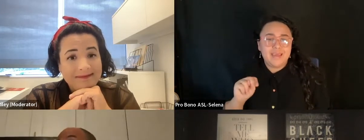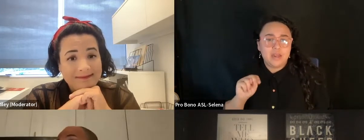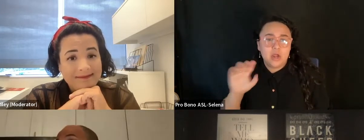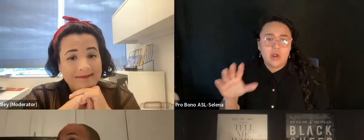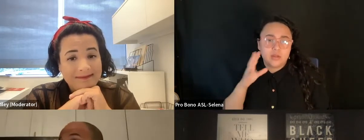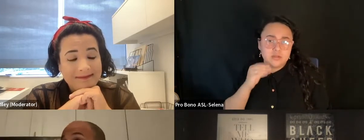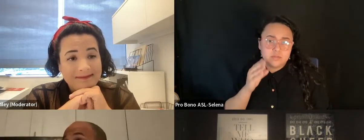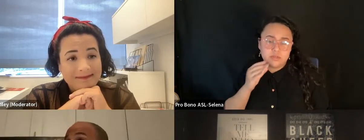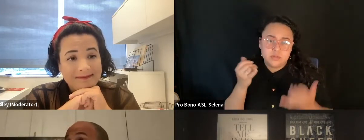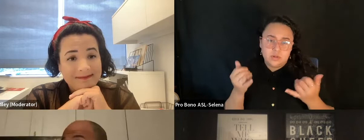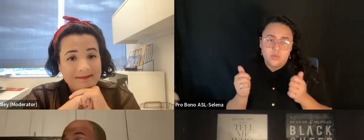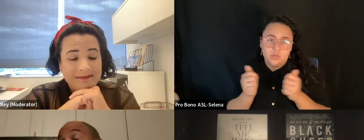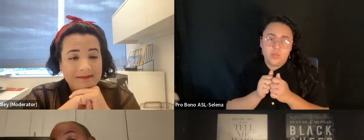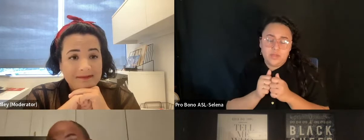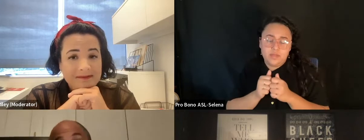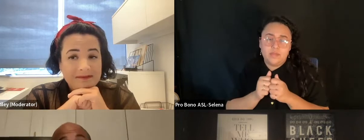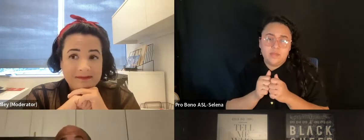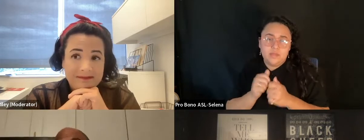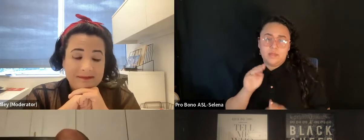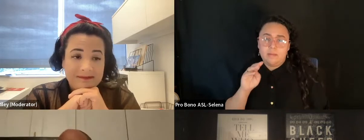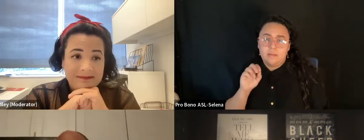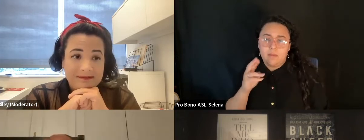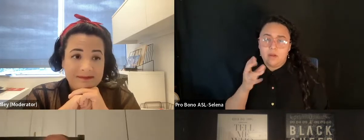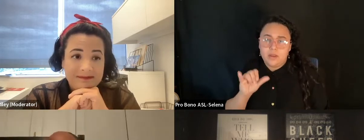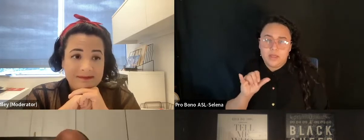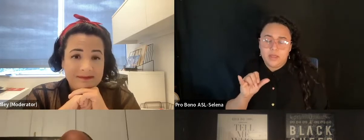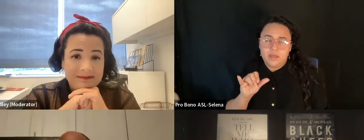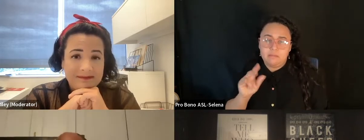And it feels very resonant to what's going on at the moment.